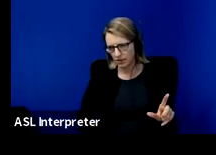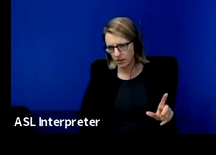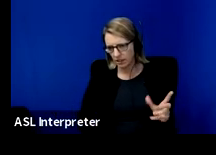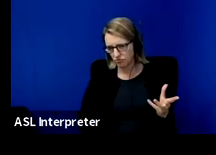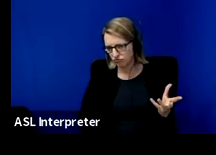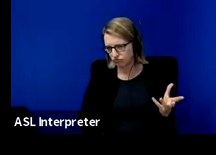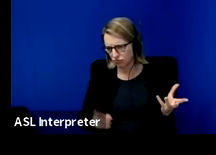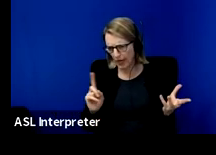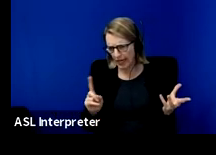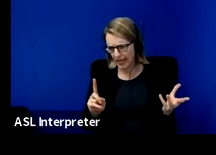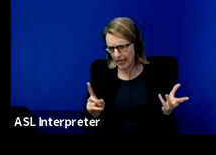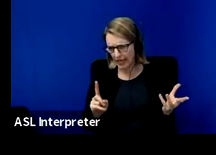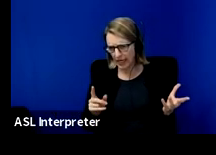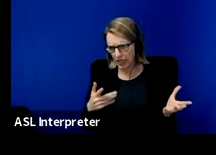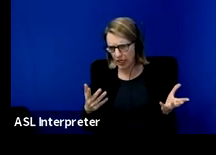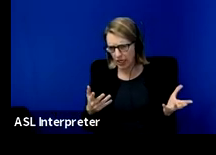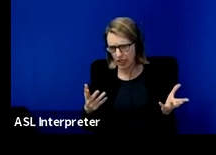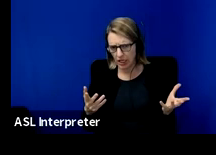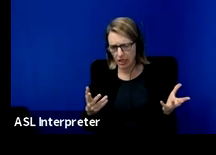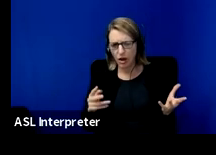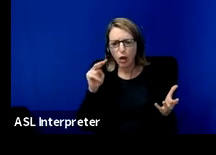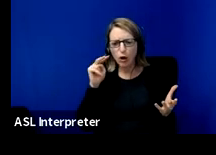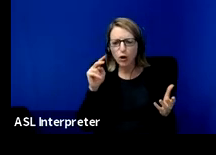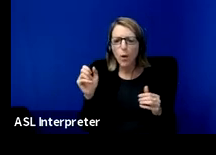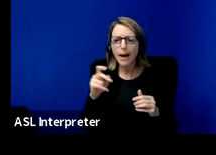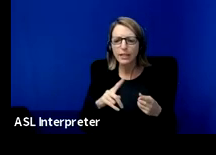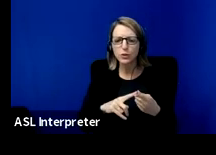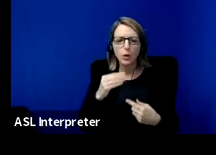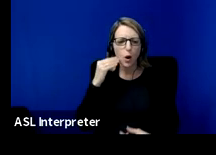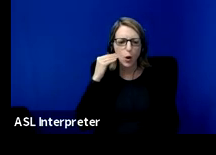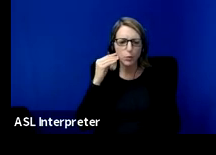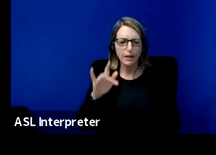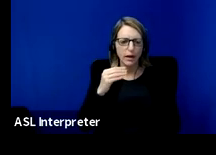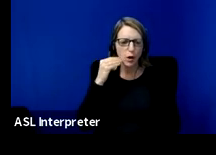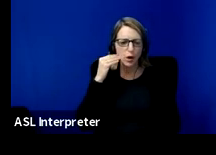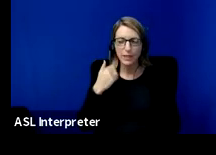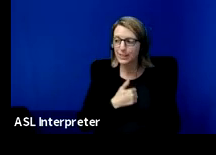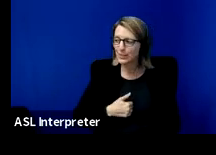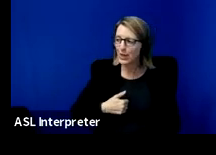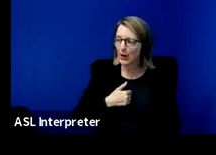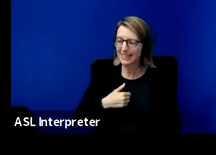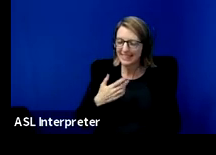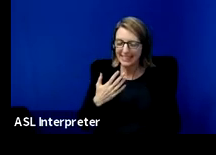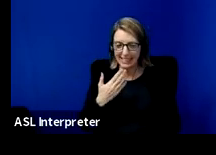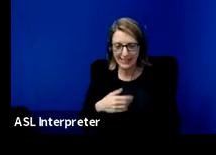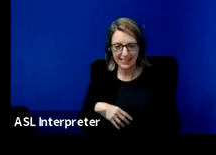ESD 112-- Kristina Wambold: Where it ESD 113 - Andrew Hickman: Looked back on home. ESD 112-- Kristina Wambold: Sorry, Andrew, thank you. ESD 113 - Andrew Hickman: Very this